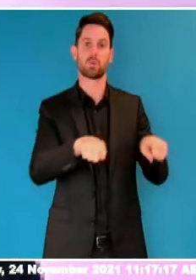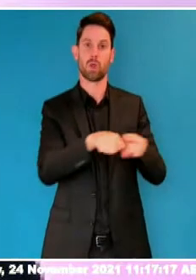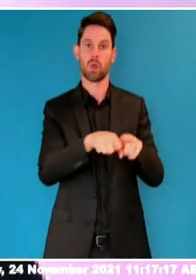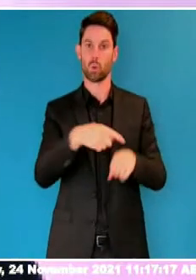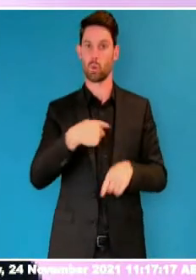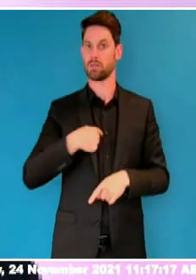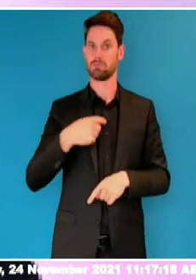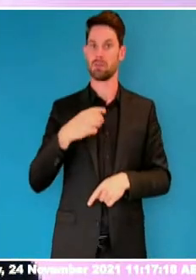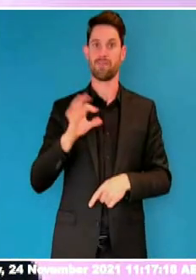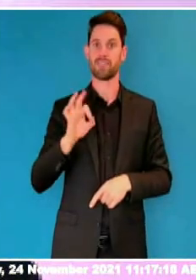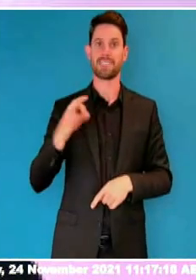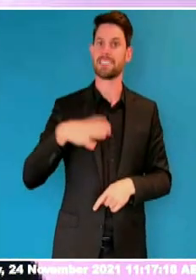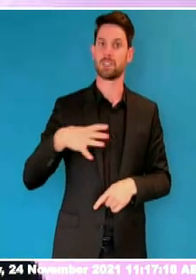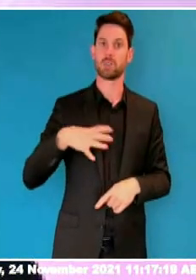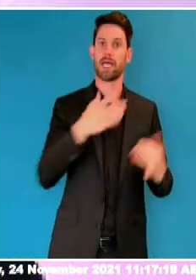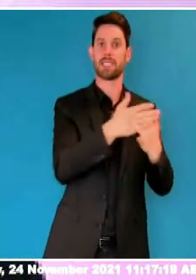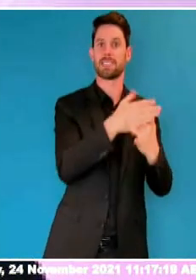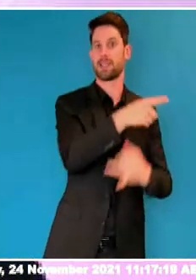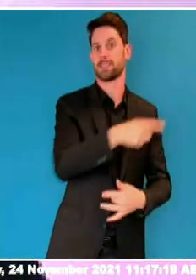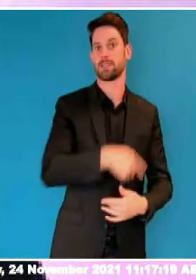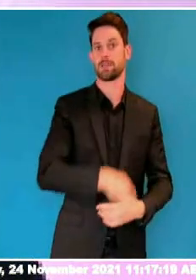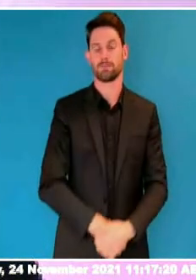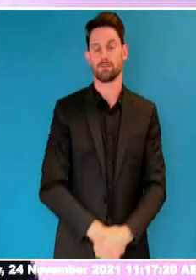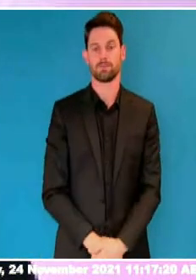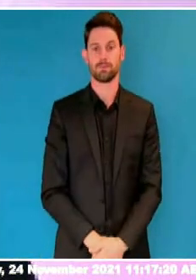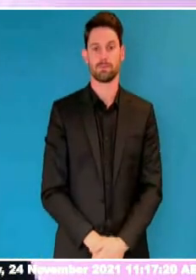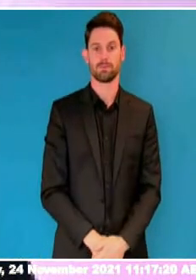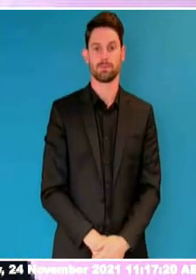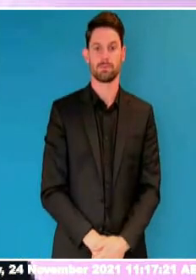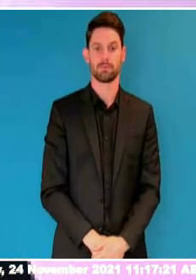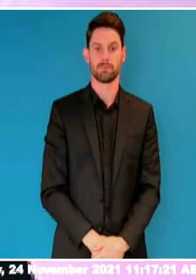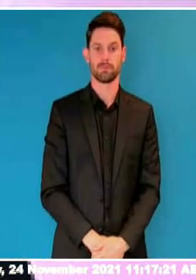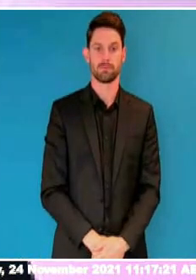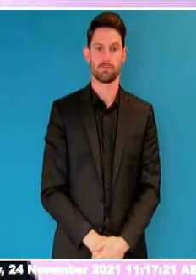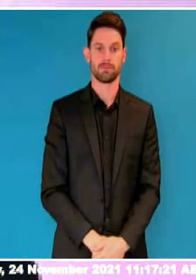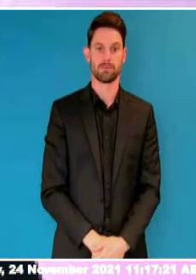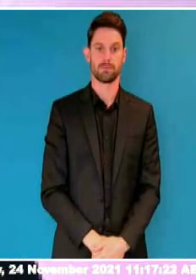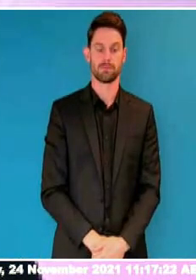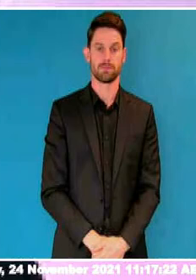need to. COMMISSIONER